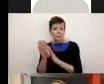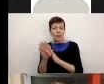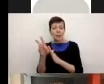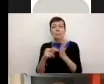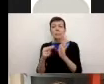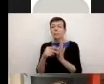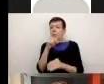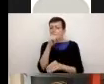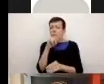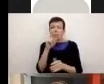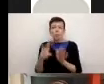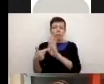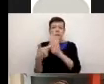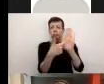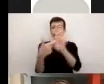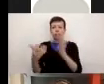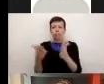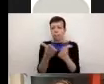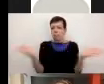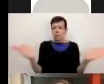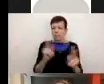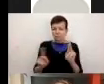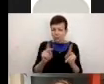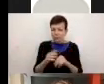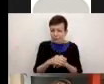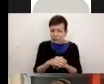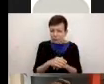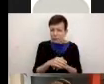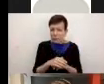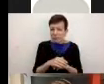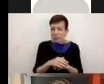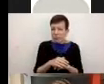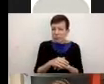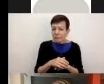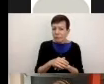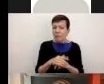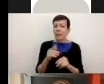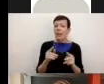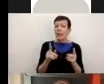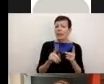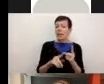Program & Present is for artistic projects that do have a public presentation component,